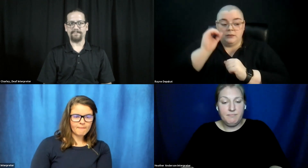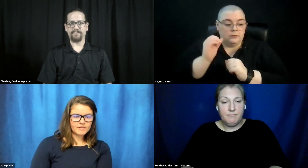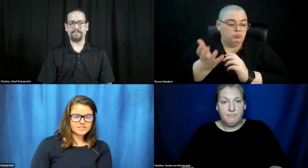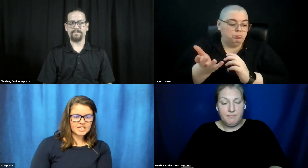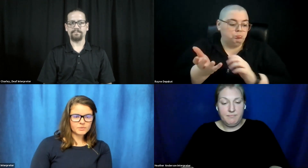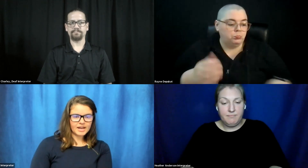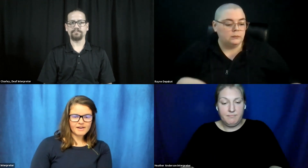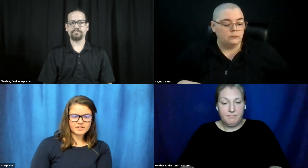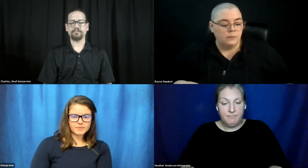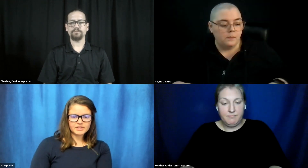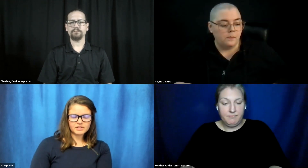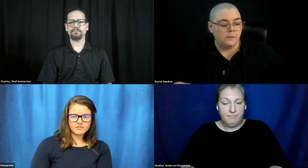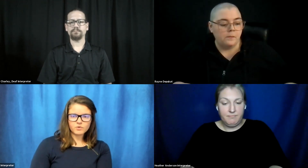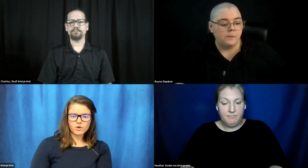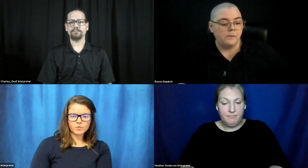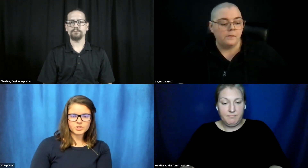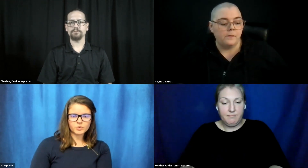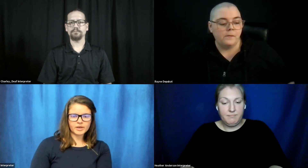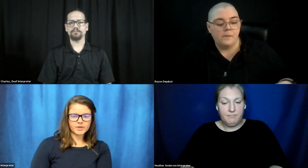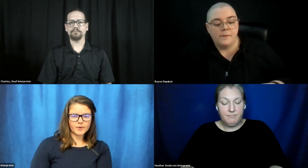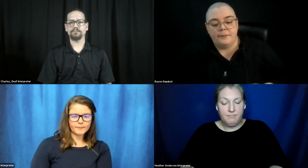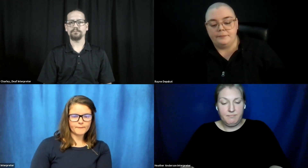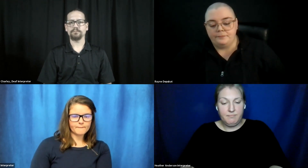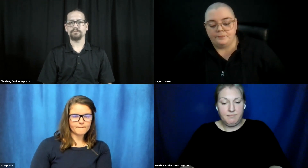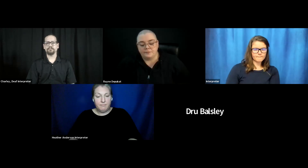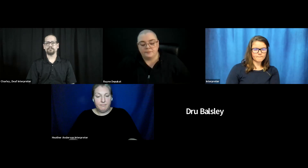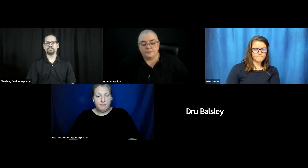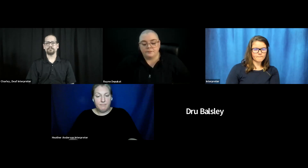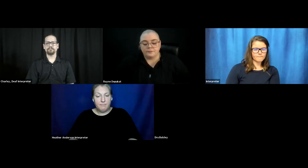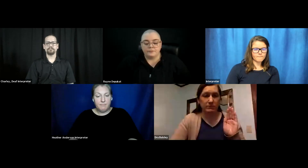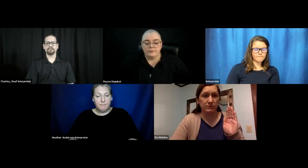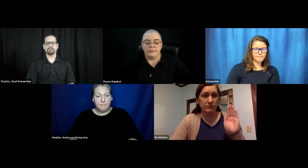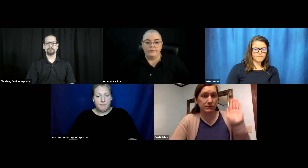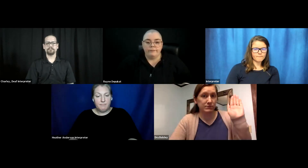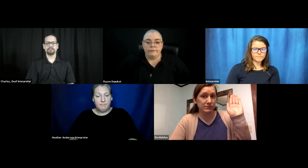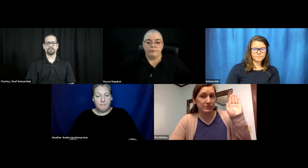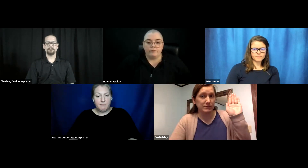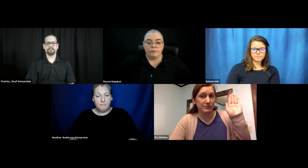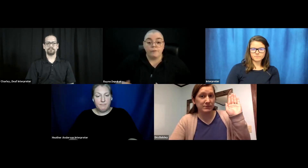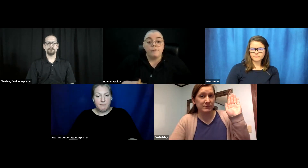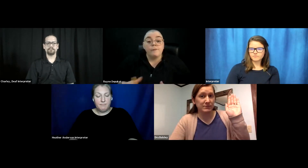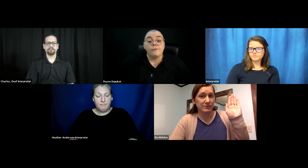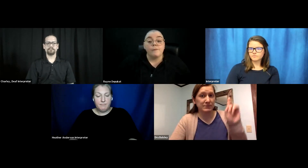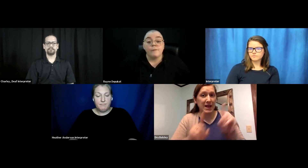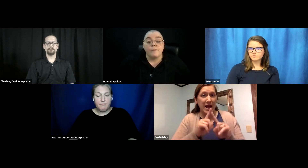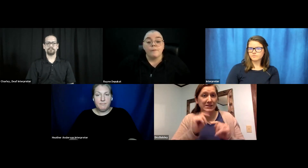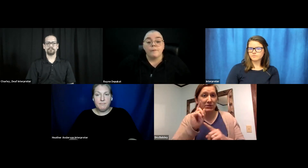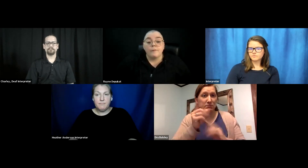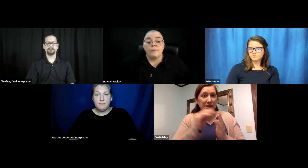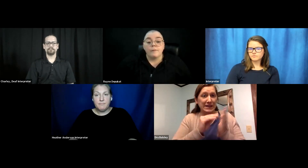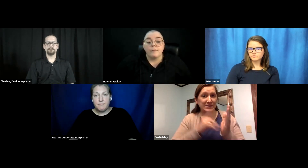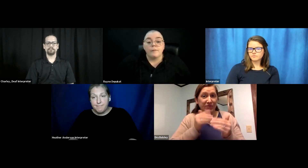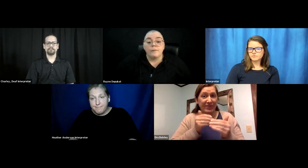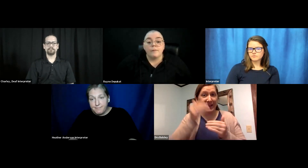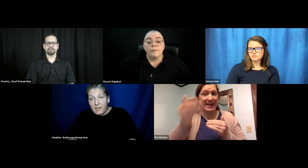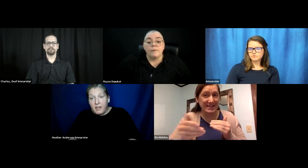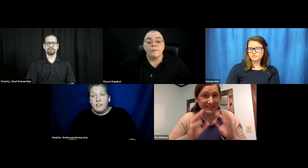Does anyone have an opinion, for which way we go.